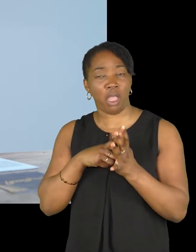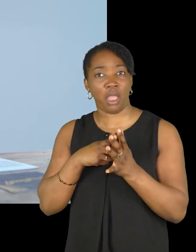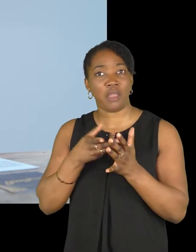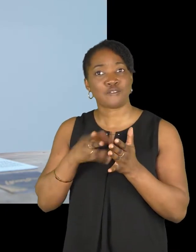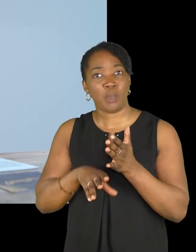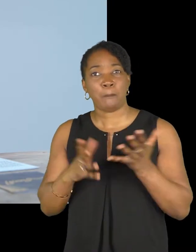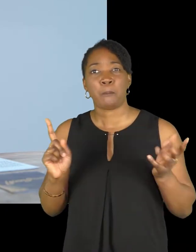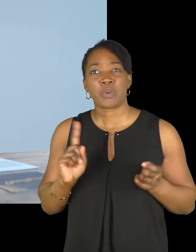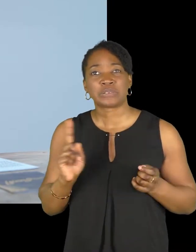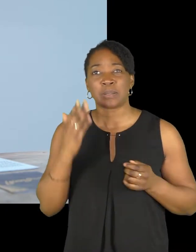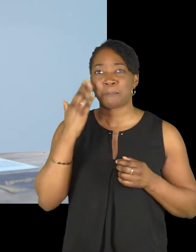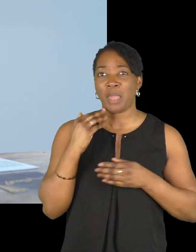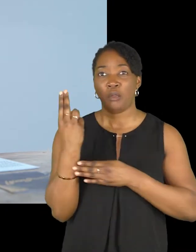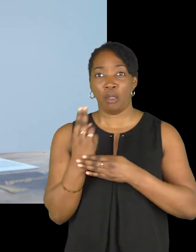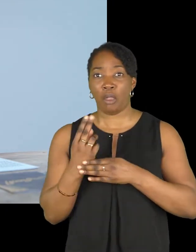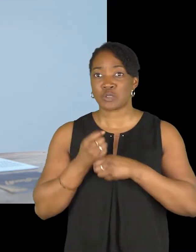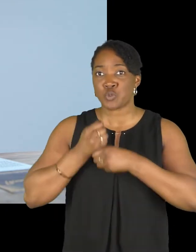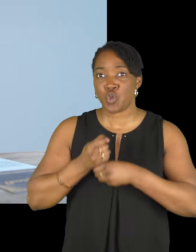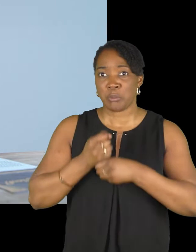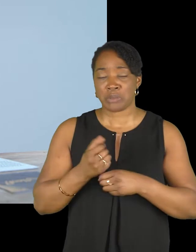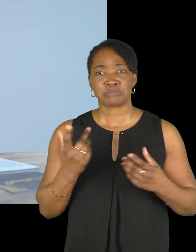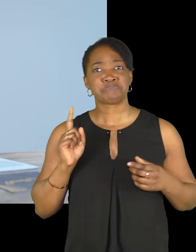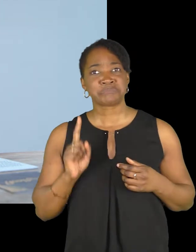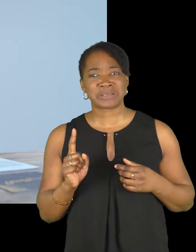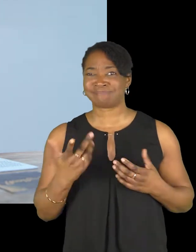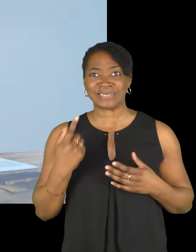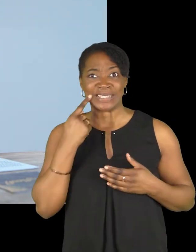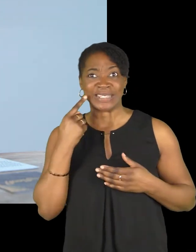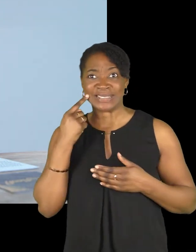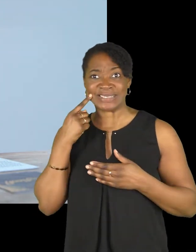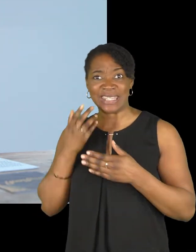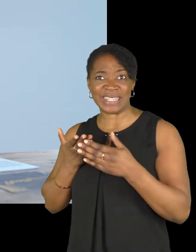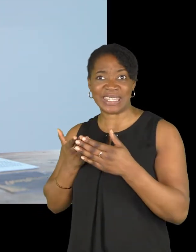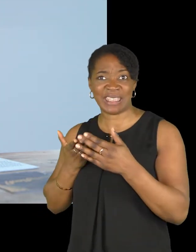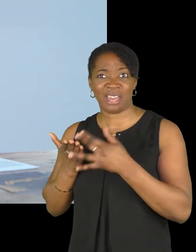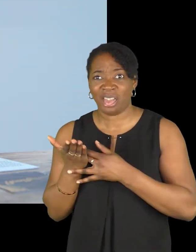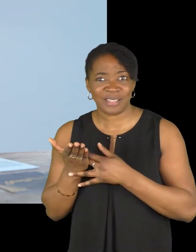of born out of the Black Arts Movement, we had this space, but it wasn't like, it was easy to